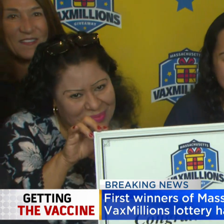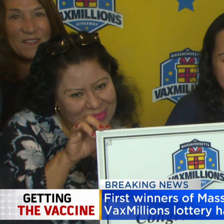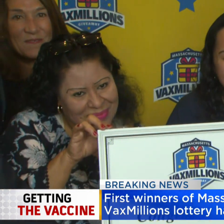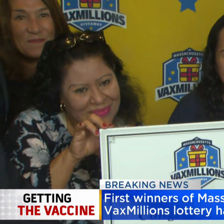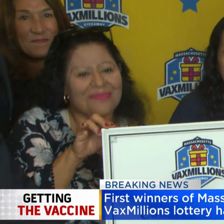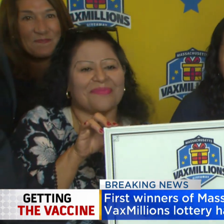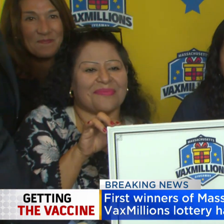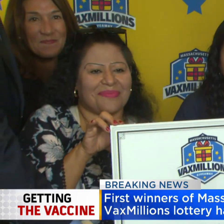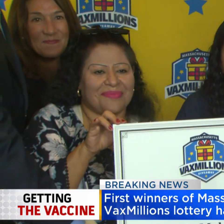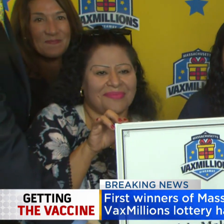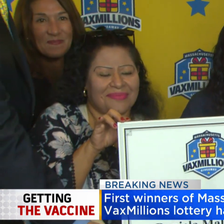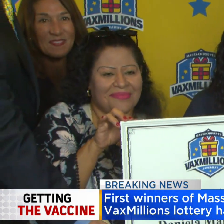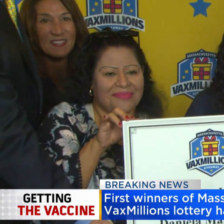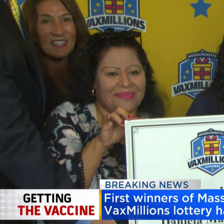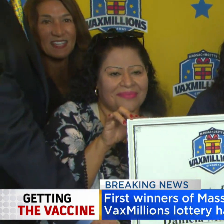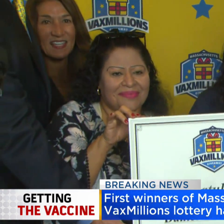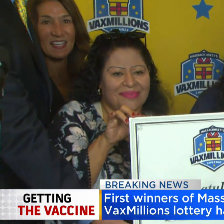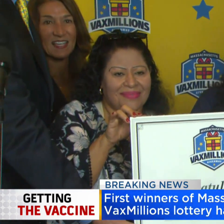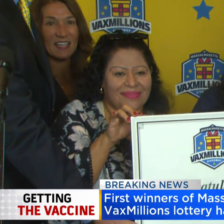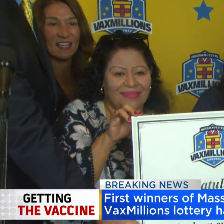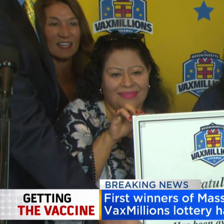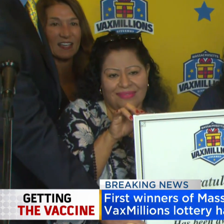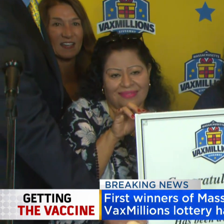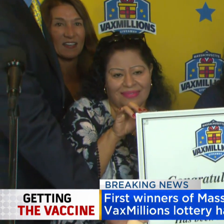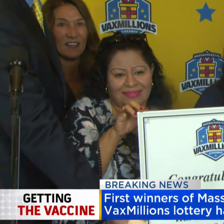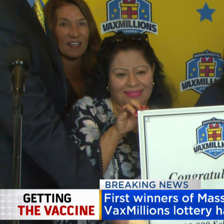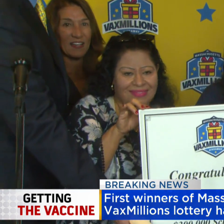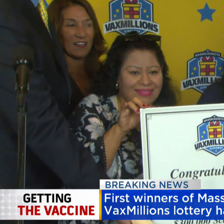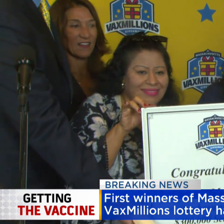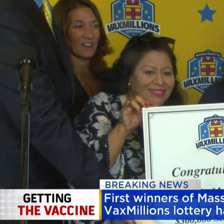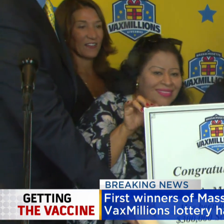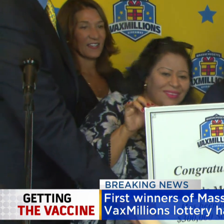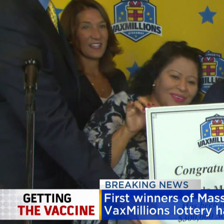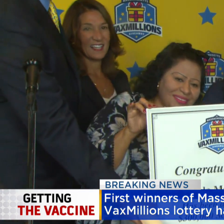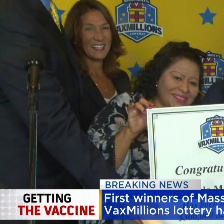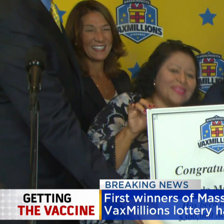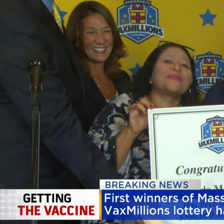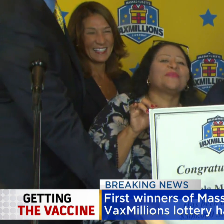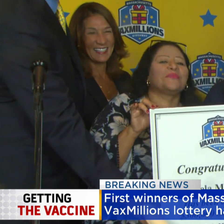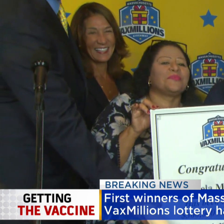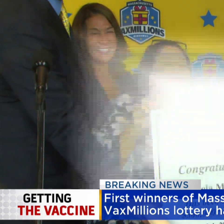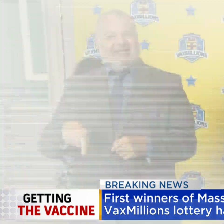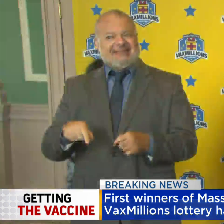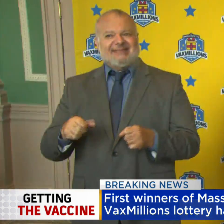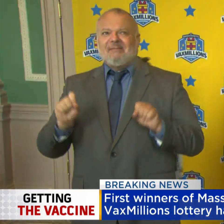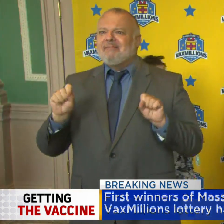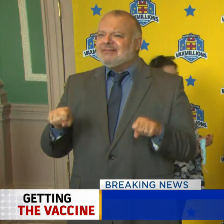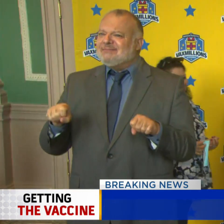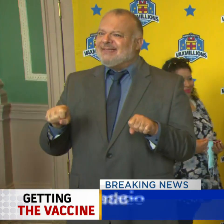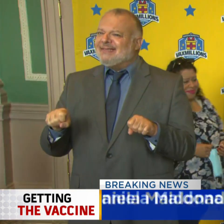TOO PURE IF YOU CARE ABOUT THEM, THEN I THINK THAT YOU WOULD PROBABLY DO THAT. AND 15-YEAR-OLD DANIELA